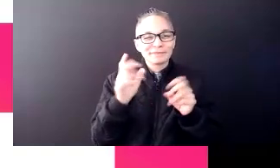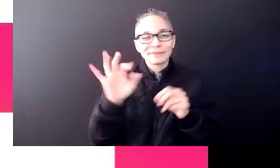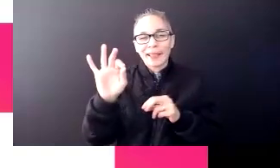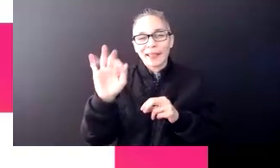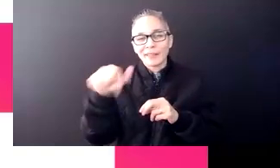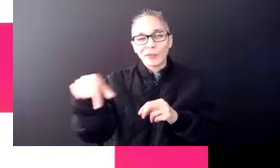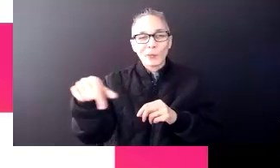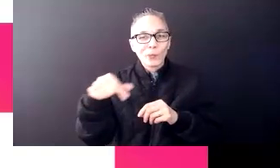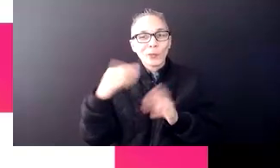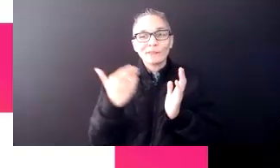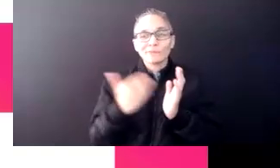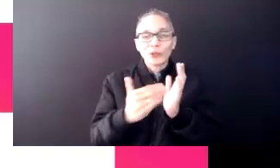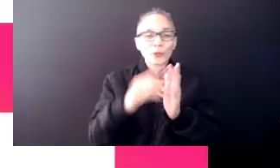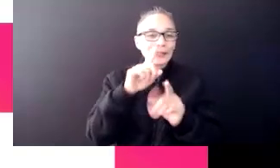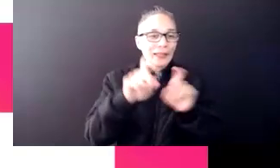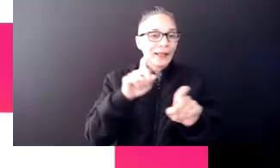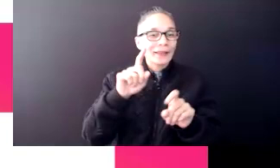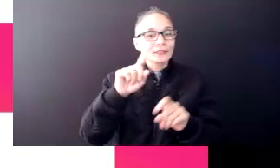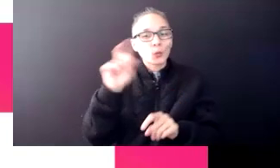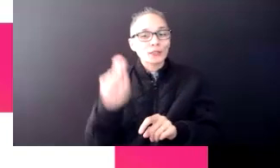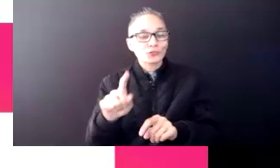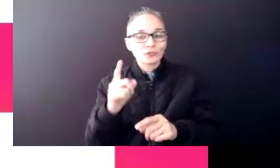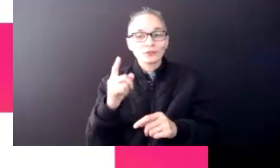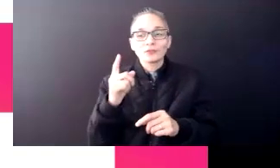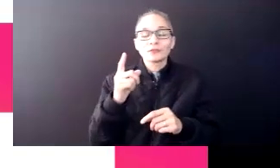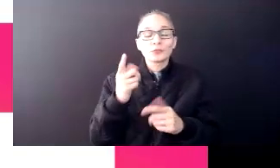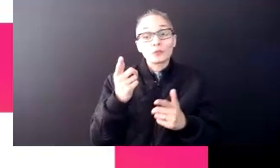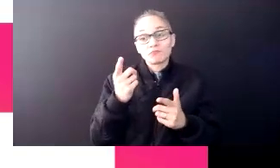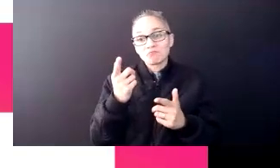or some shareable resource in regards to some of the questions or,